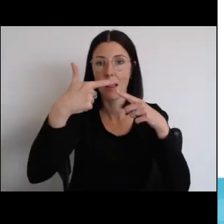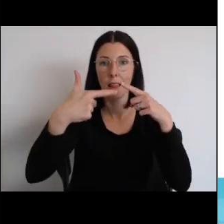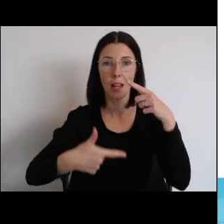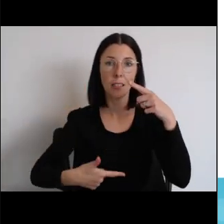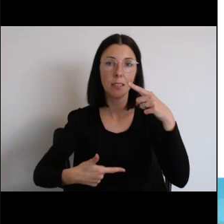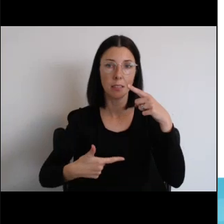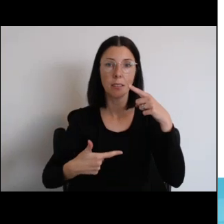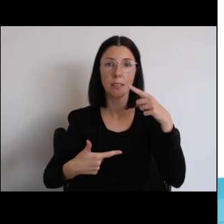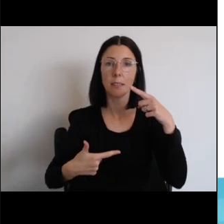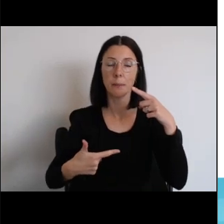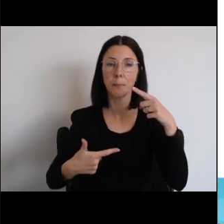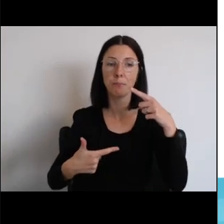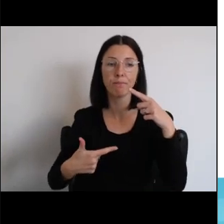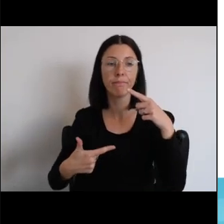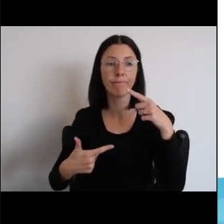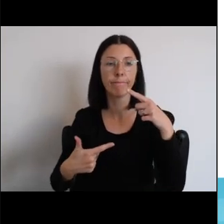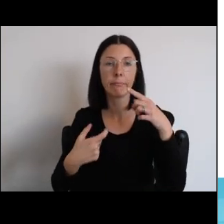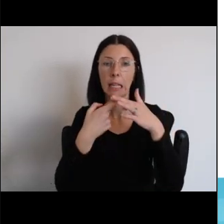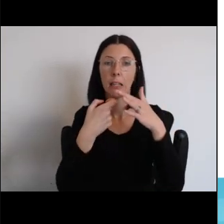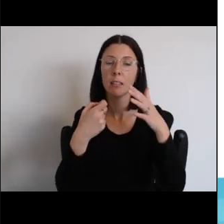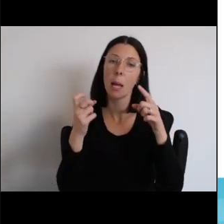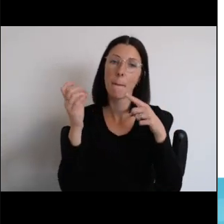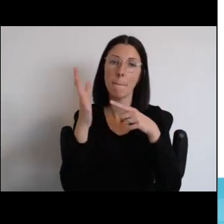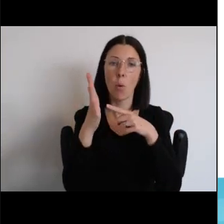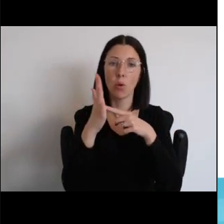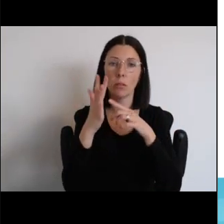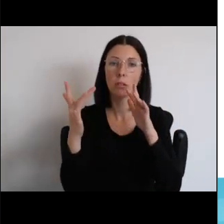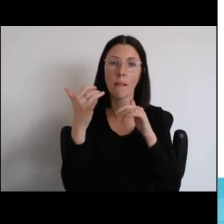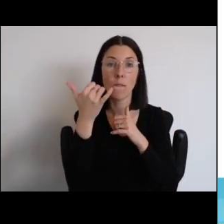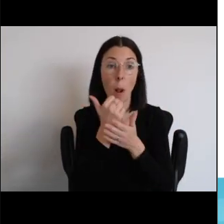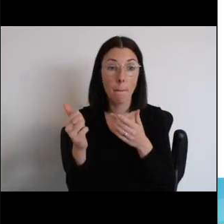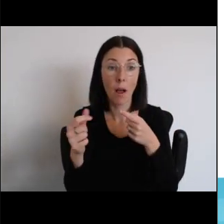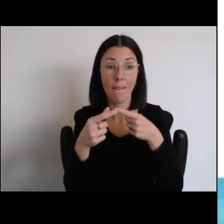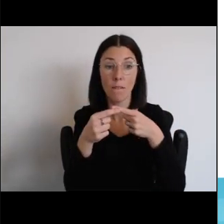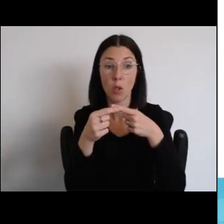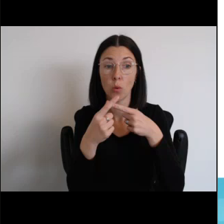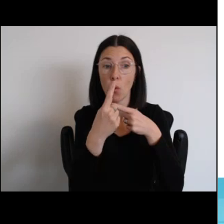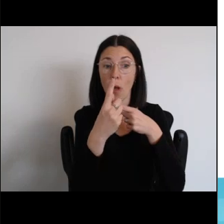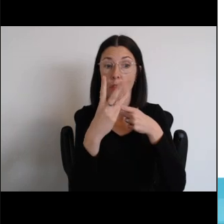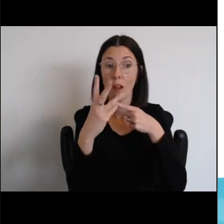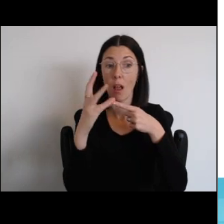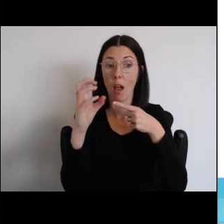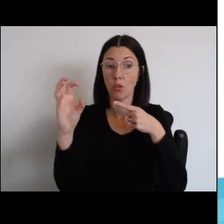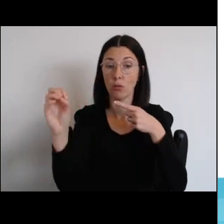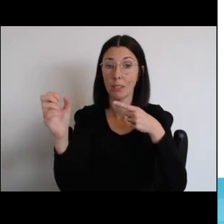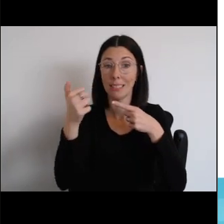here at Legal Aid so the first one our 1300 65 11 88 phone number that's our main information line